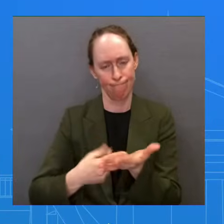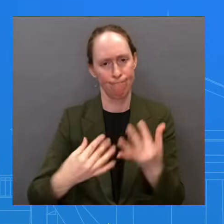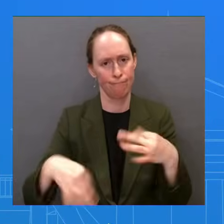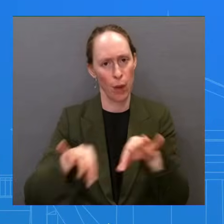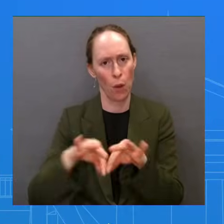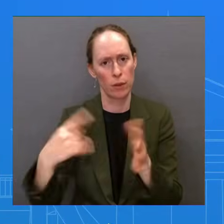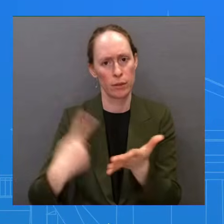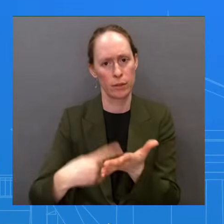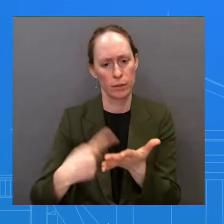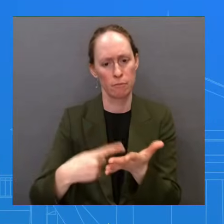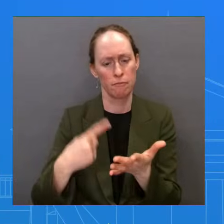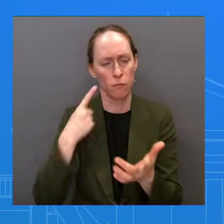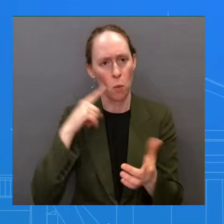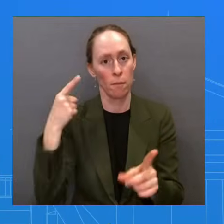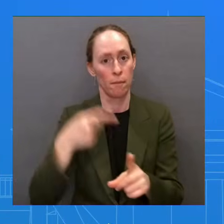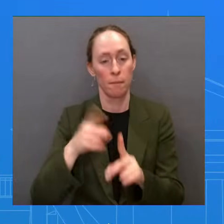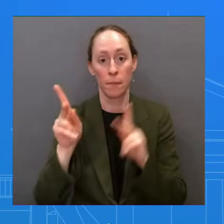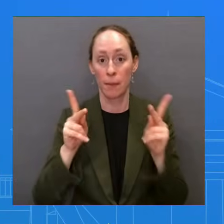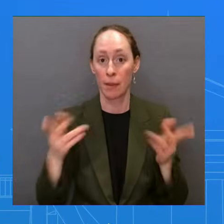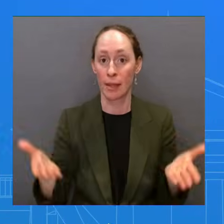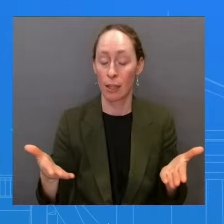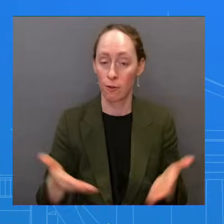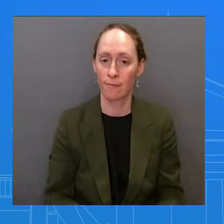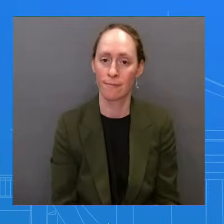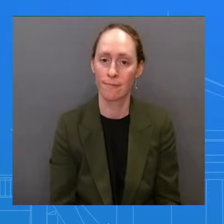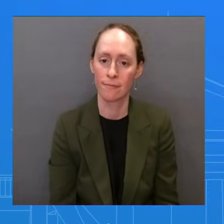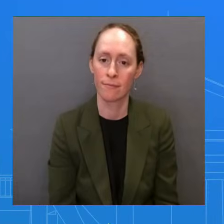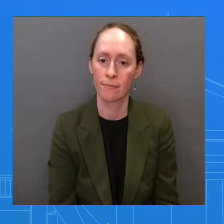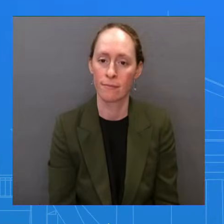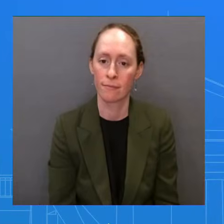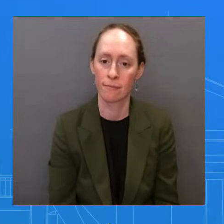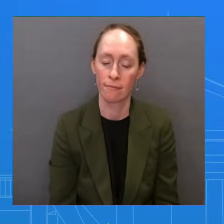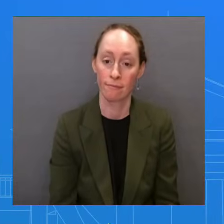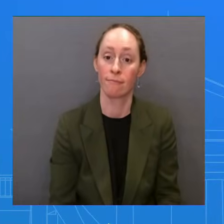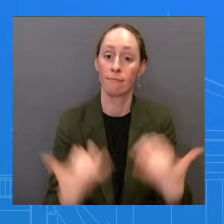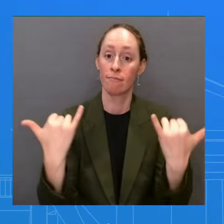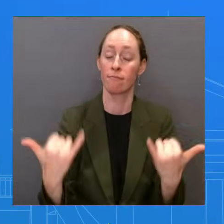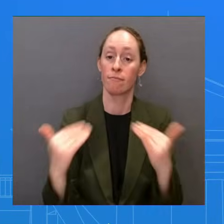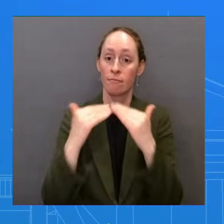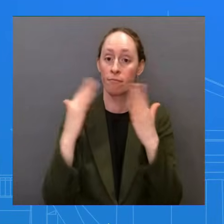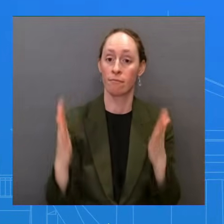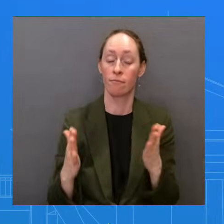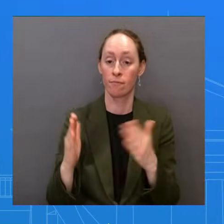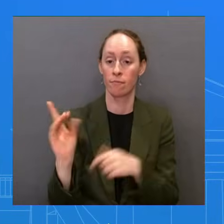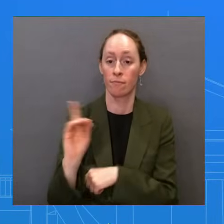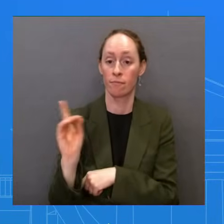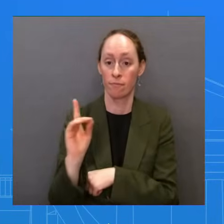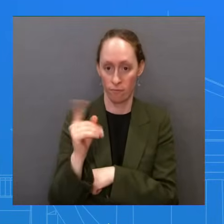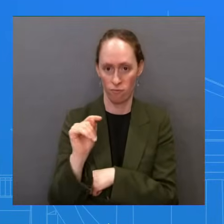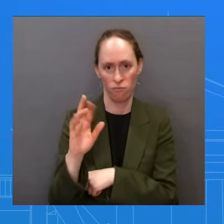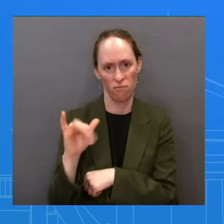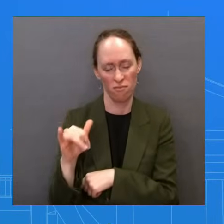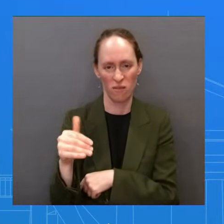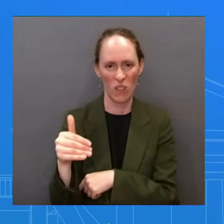House Democrats began the groundwork to try to force a vote on the debt limit and go around McCarthy through a discharge petition. Was this idea brought up during the President's